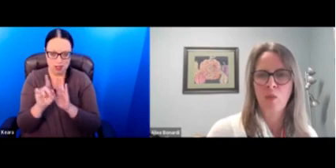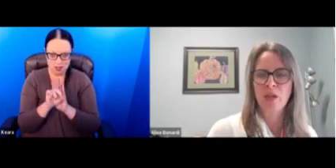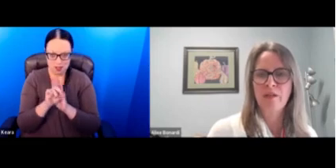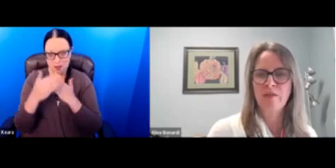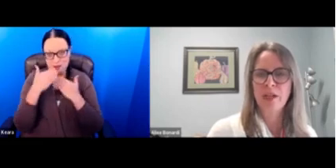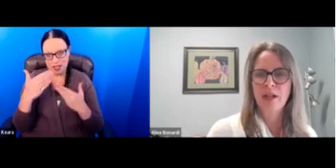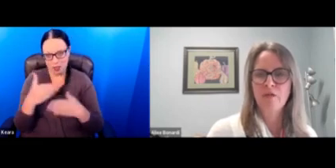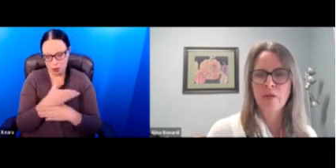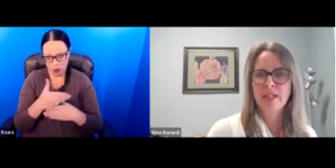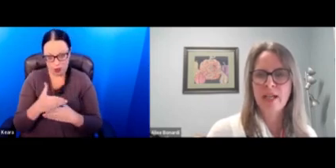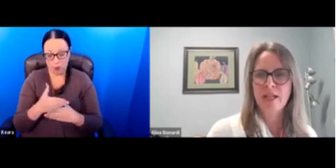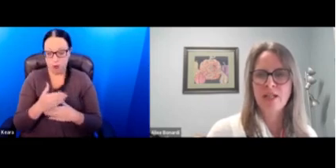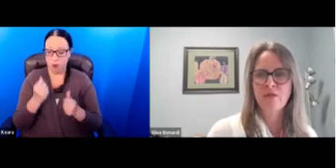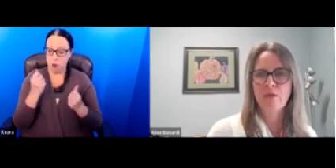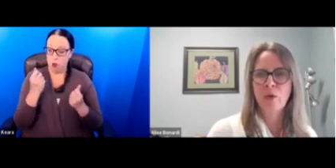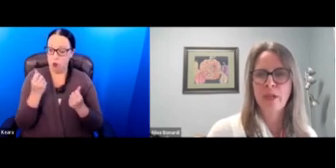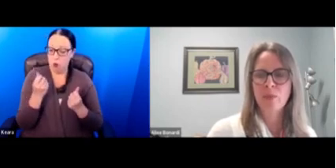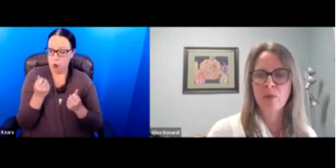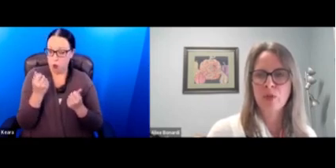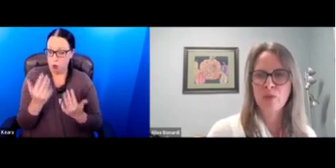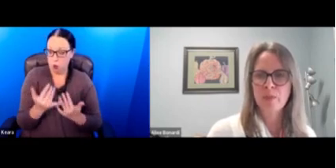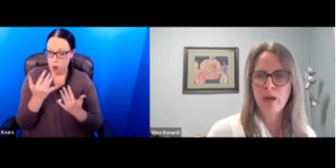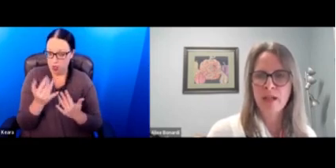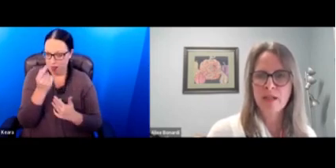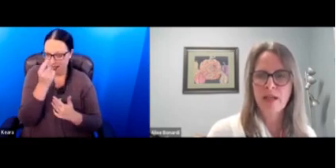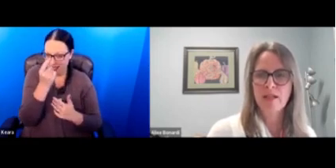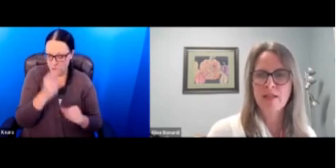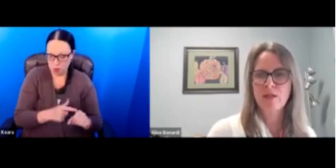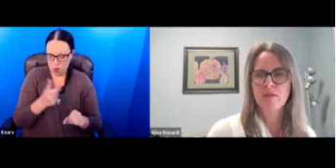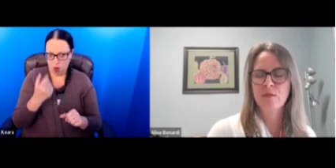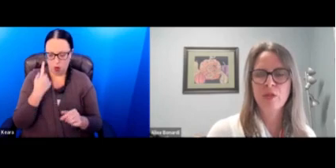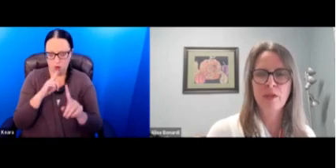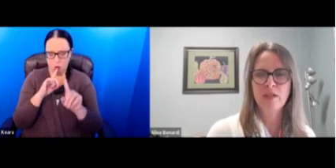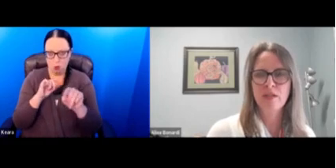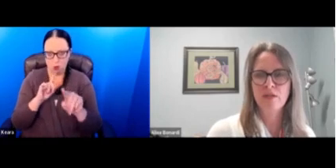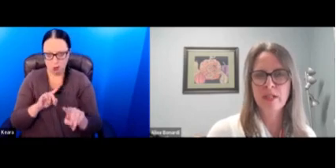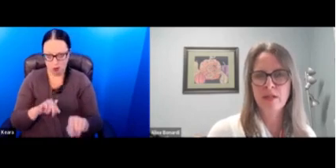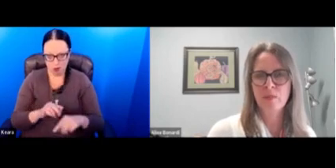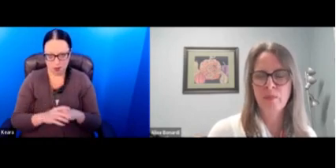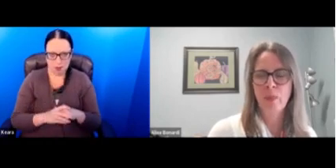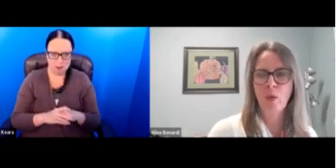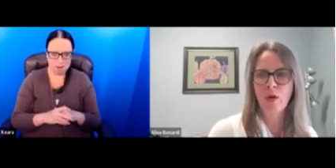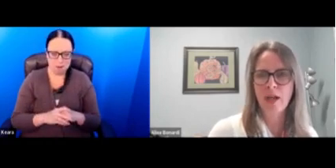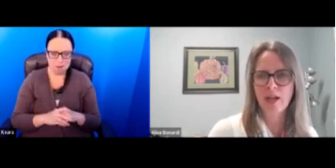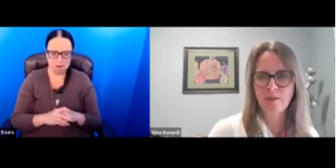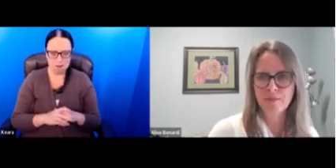We'll give another few seconds for people to respond as responses are still pouring in.